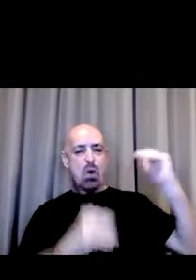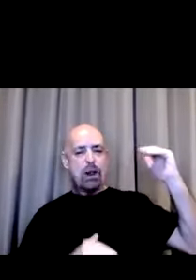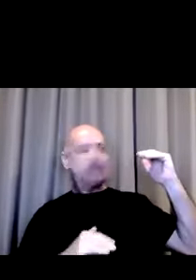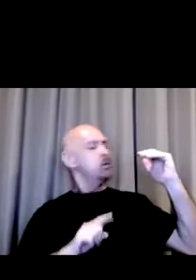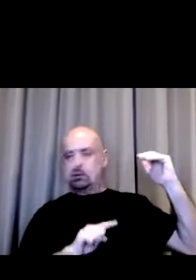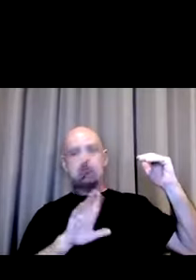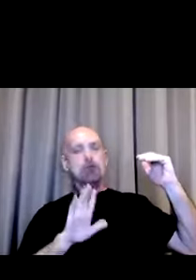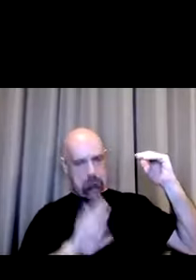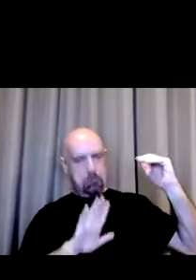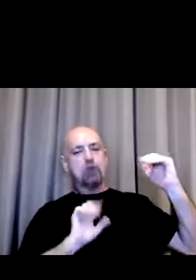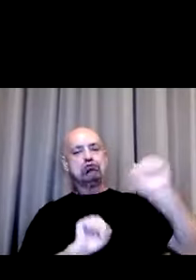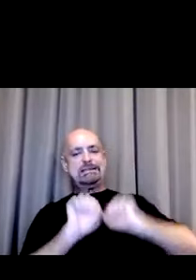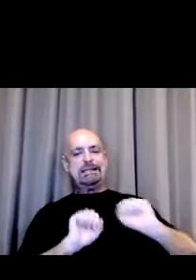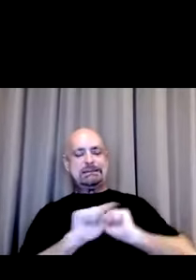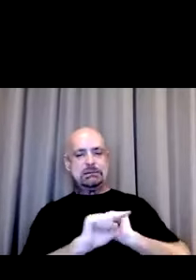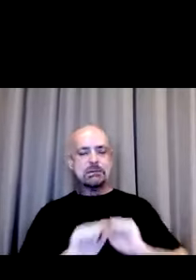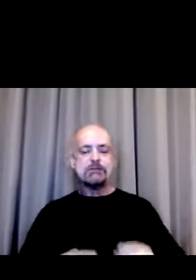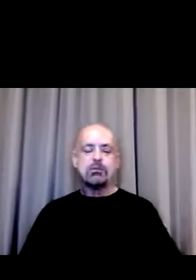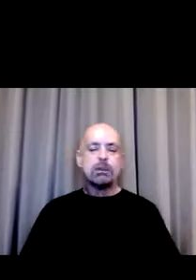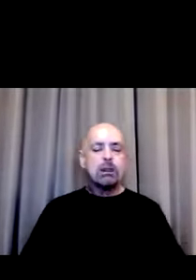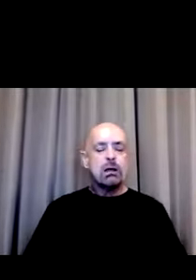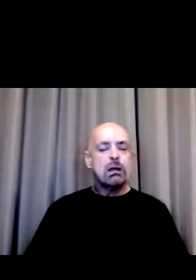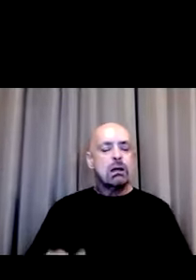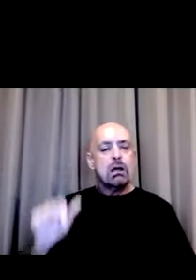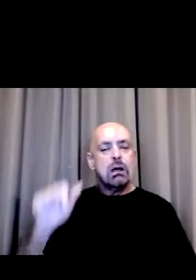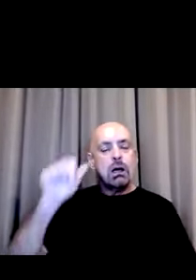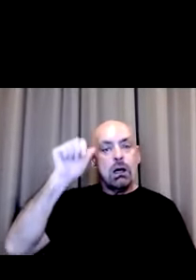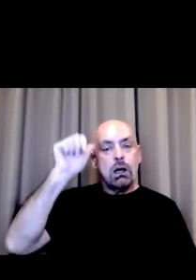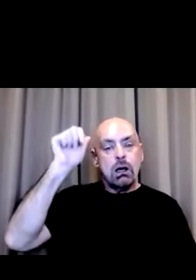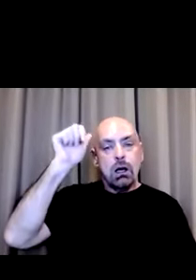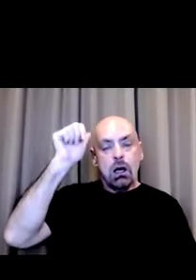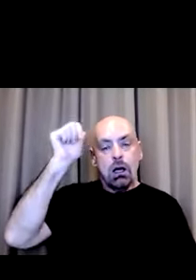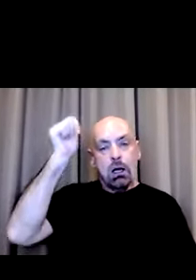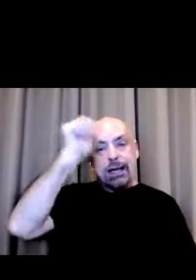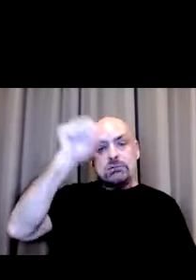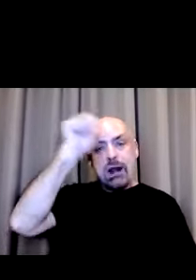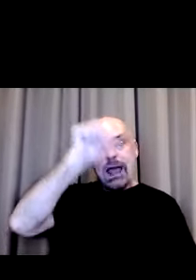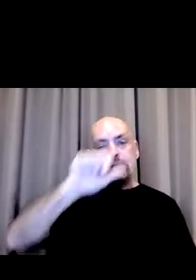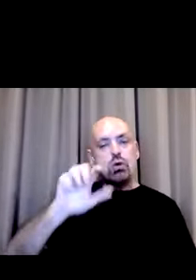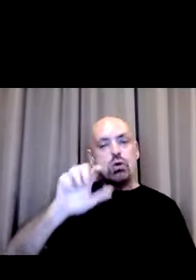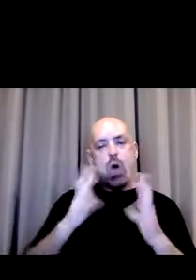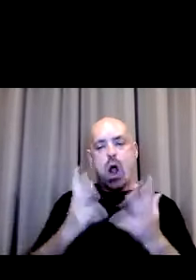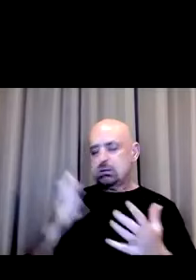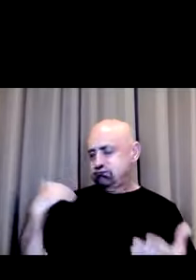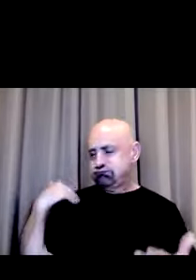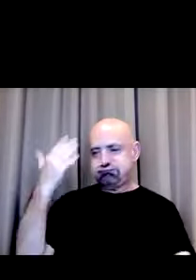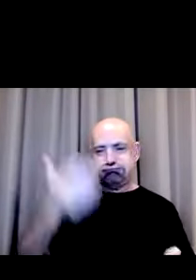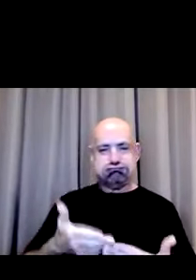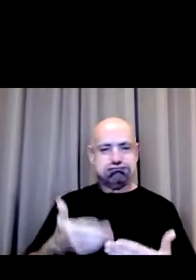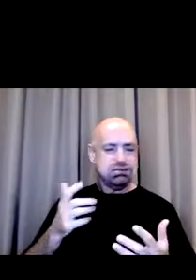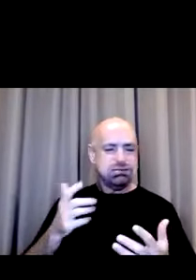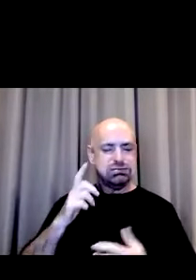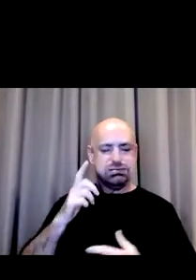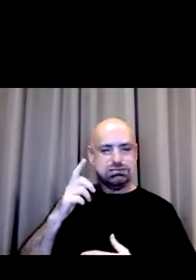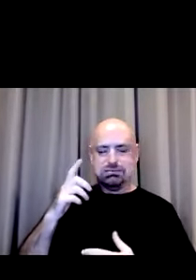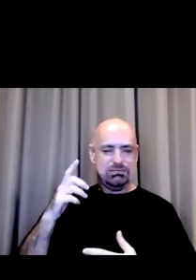Mary Wollstonecraft ideas were hugely important in the advanceple of radical social thinking in the